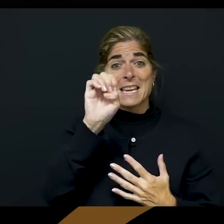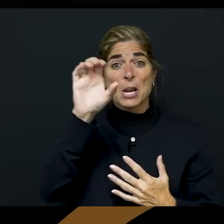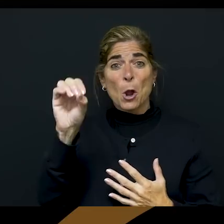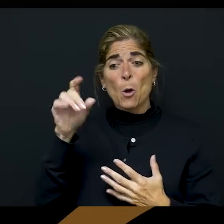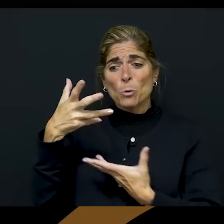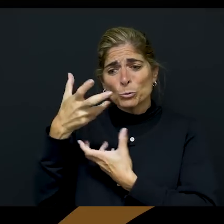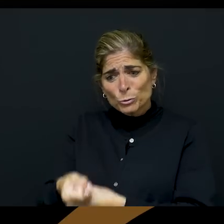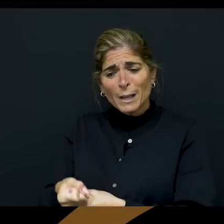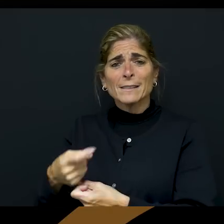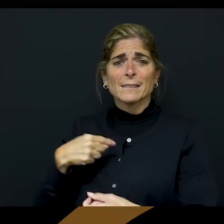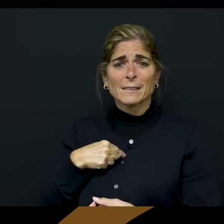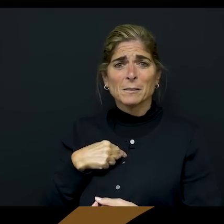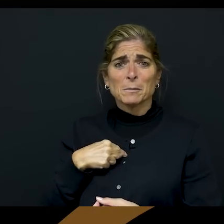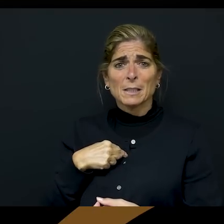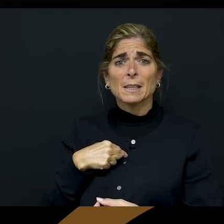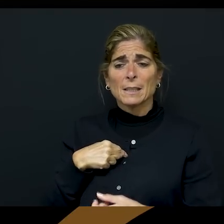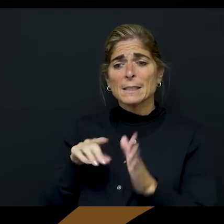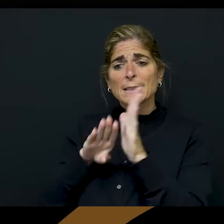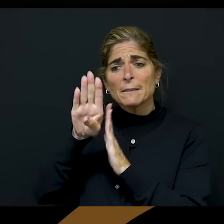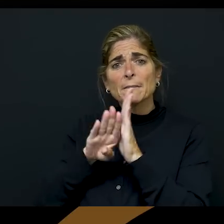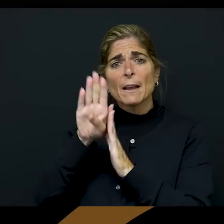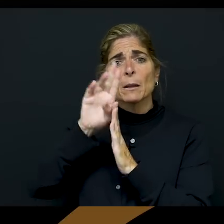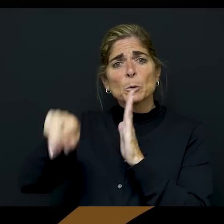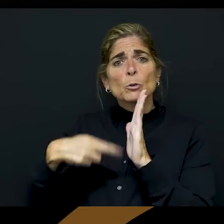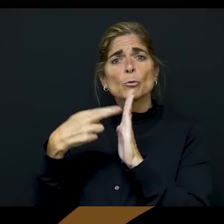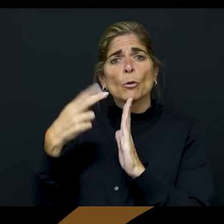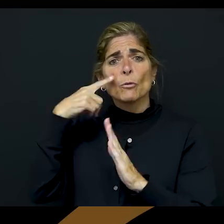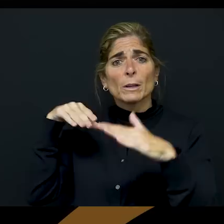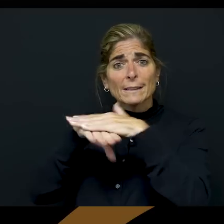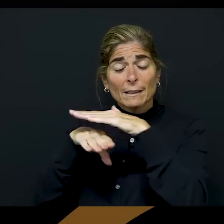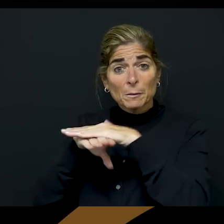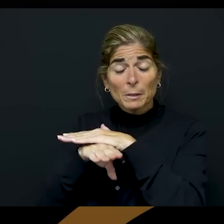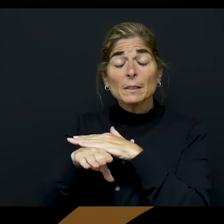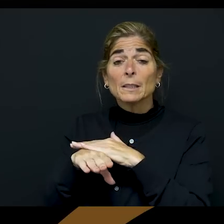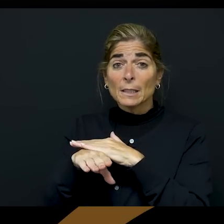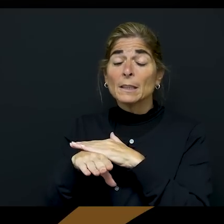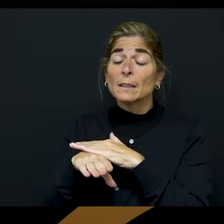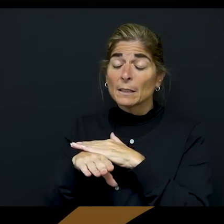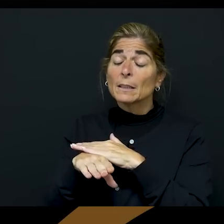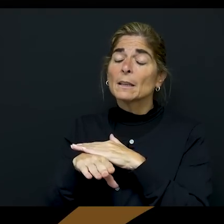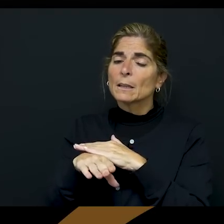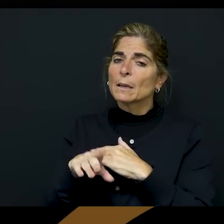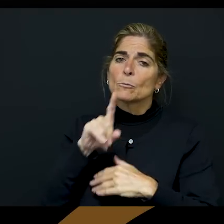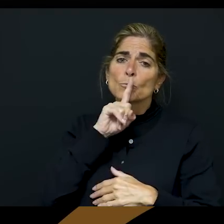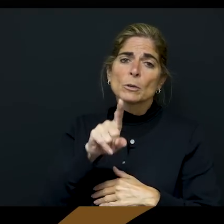to the CEO and the executives at P&G who trusted me in developing this role for accessibility.